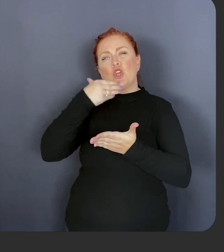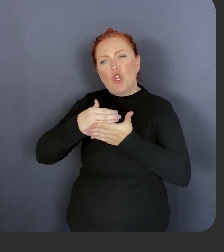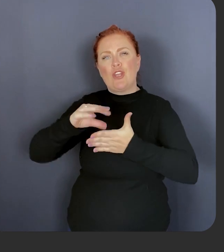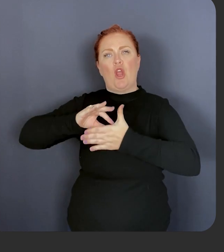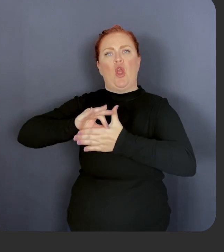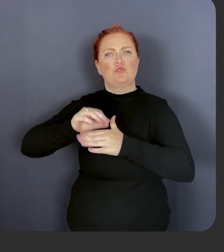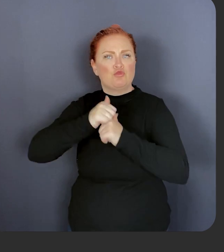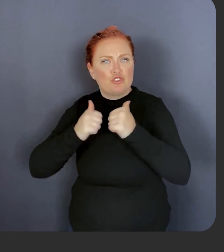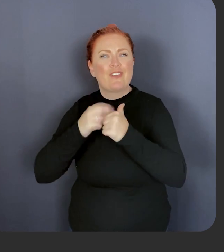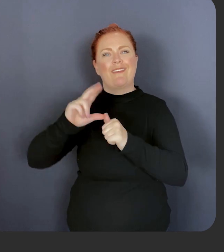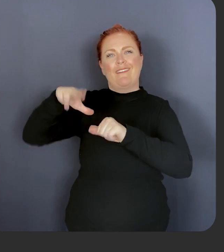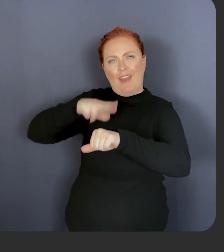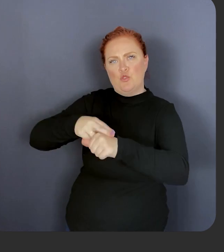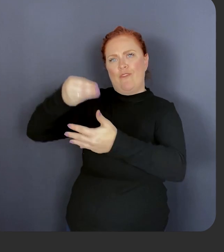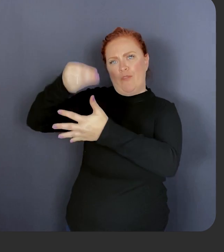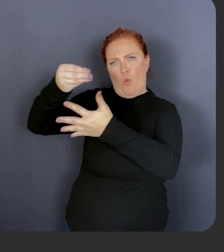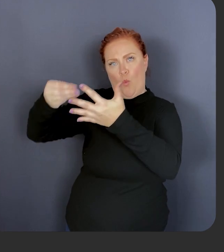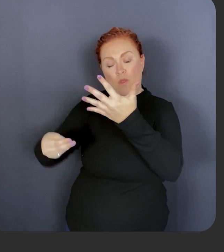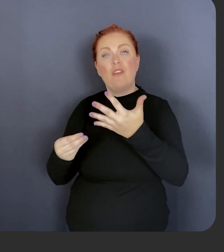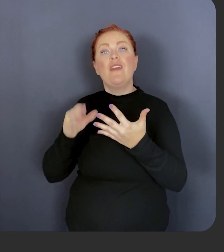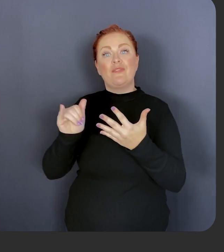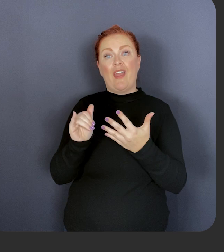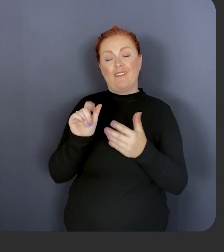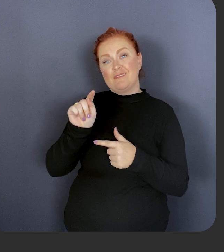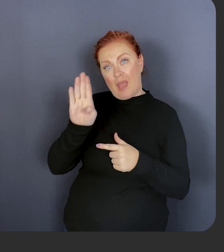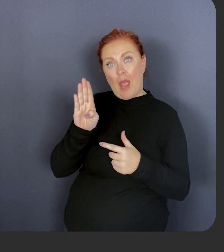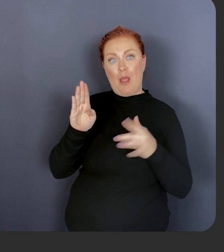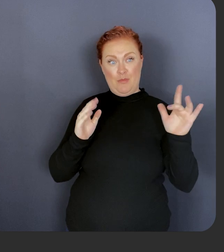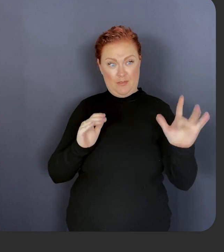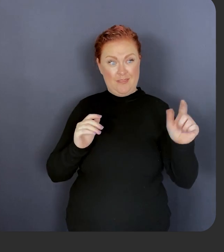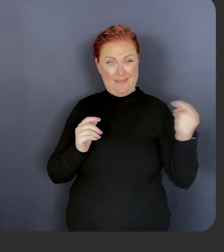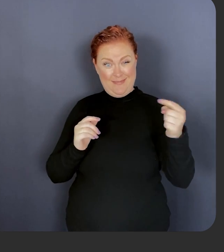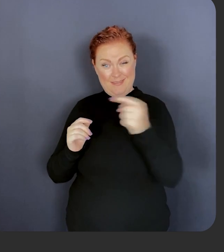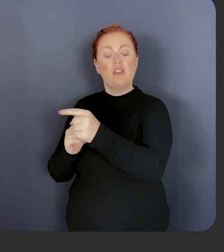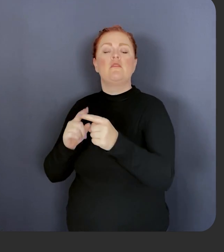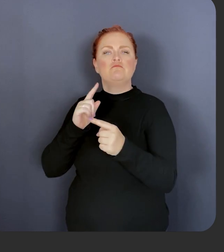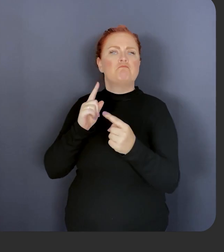and natural content flow and that the tab is in a logical order to assist users